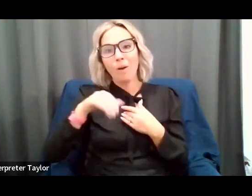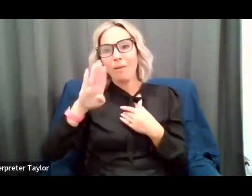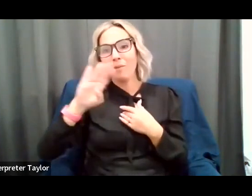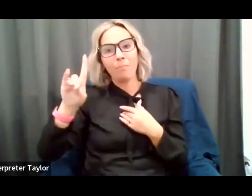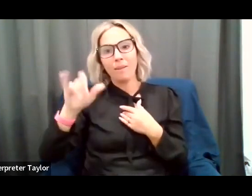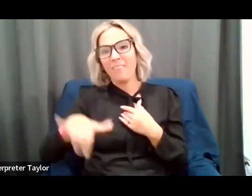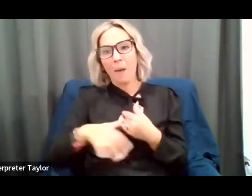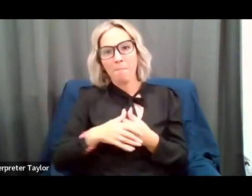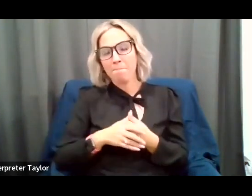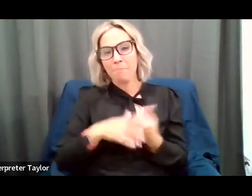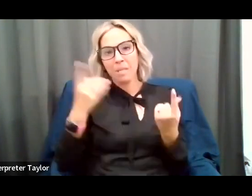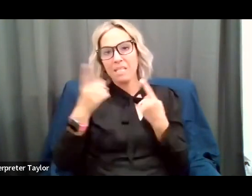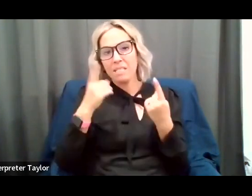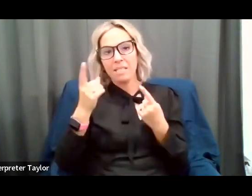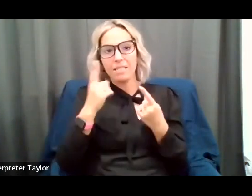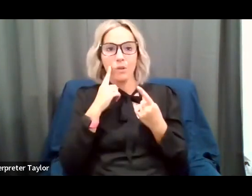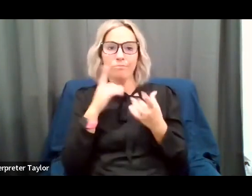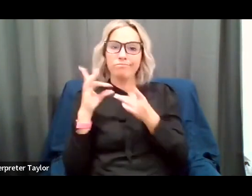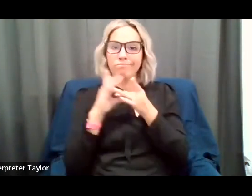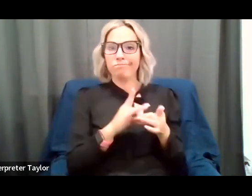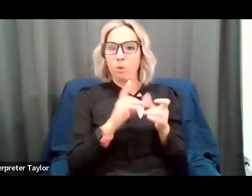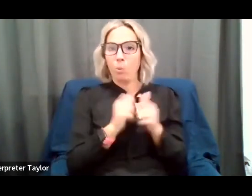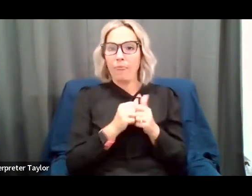it's considered incidental to the purchase.